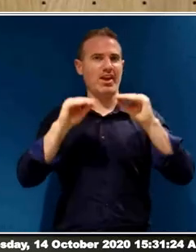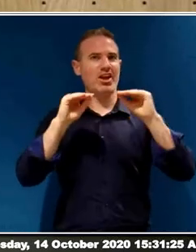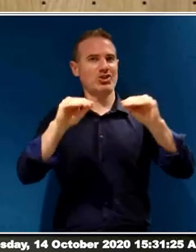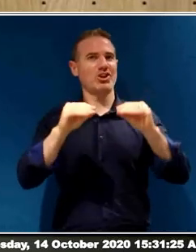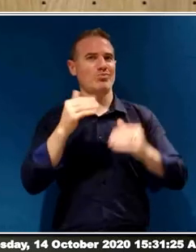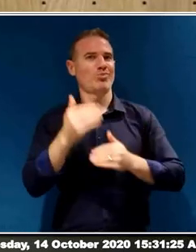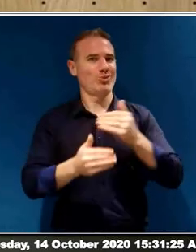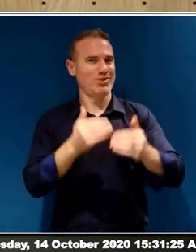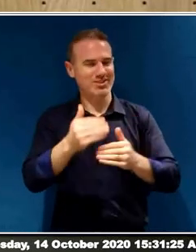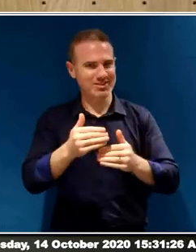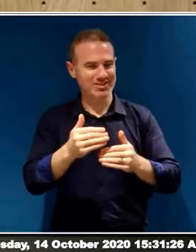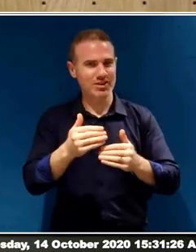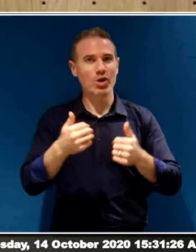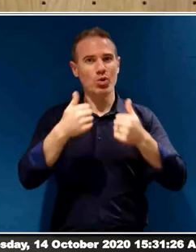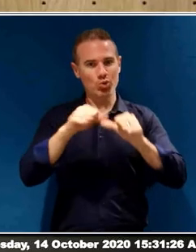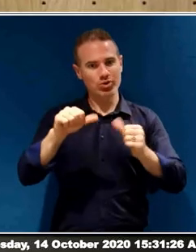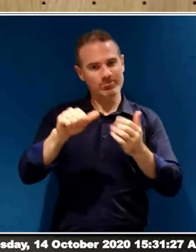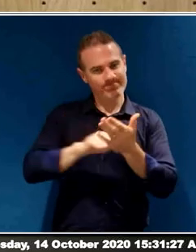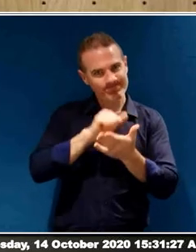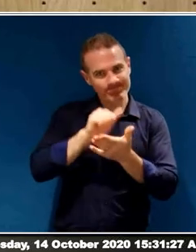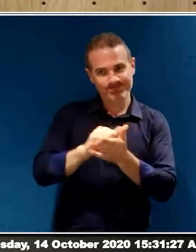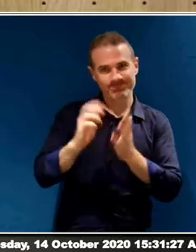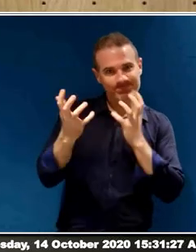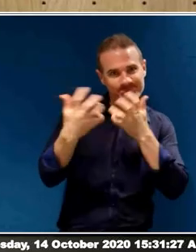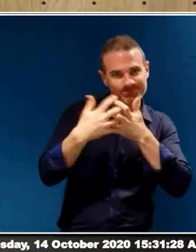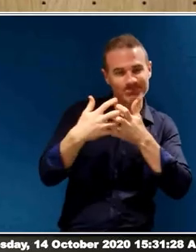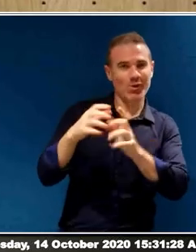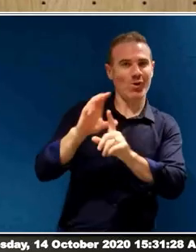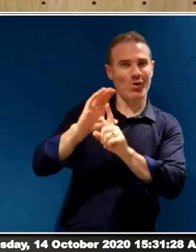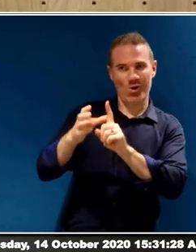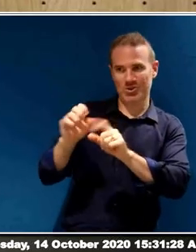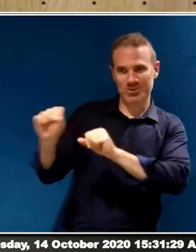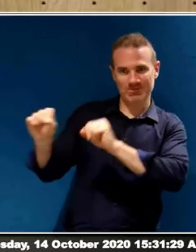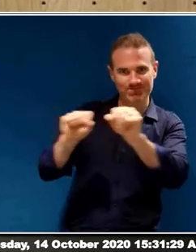suit the range of learners in their school. Okay.